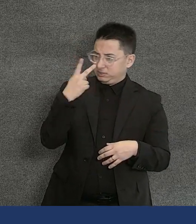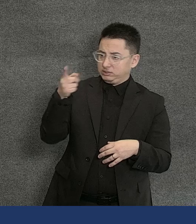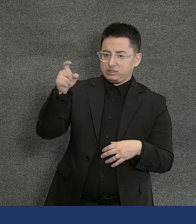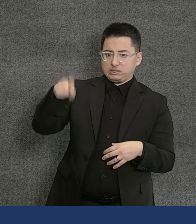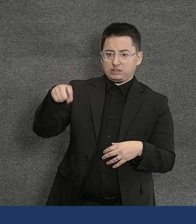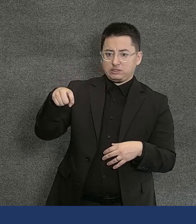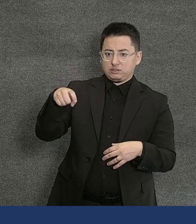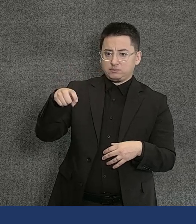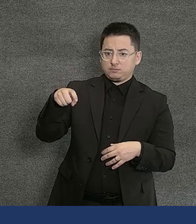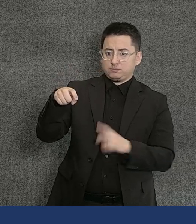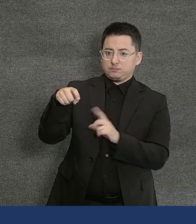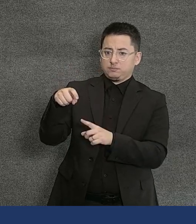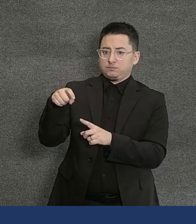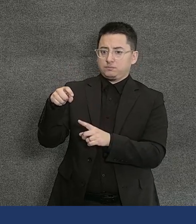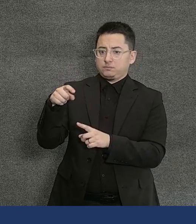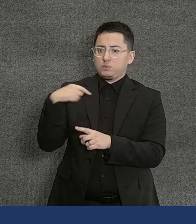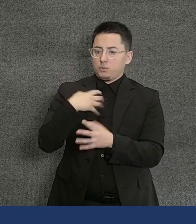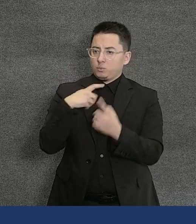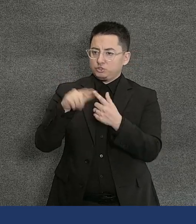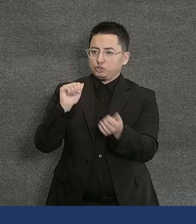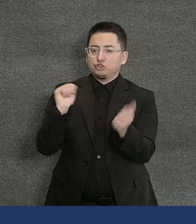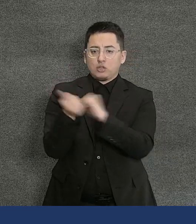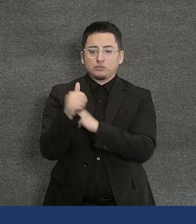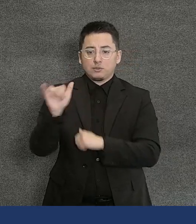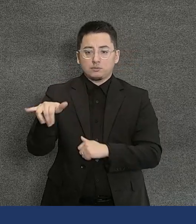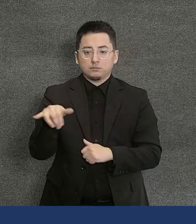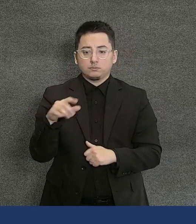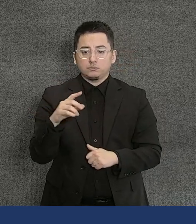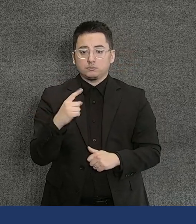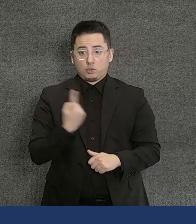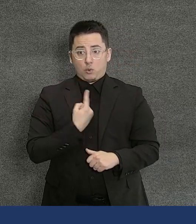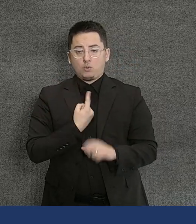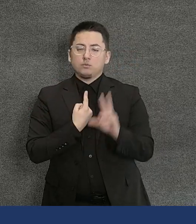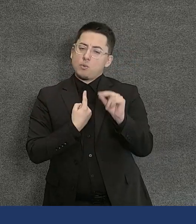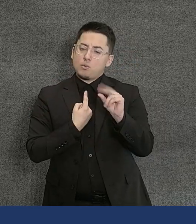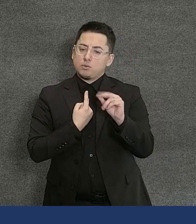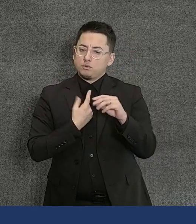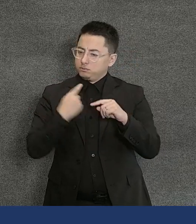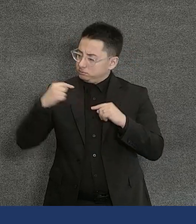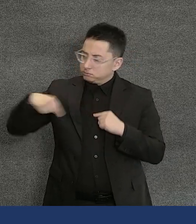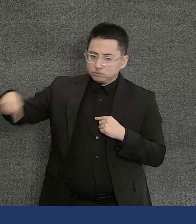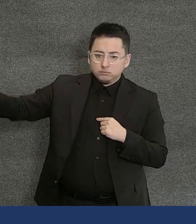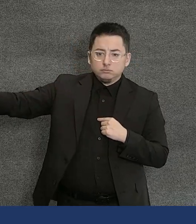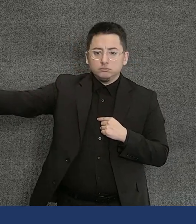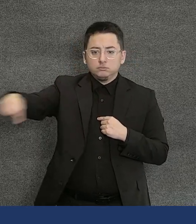but with the active help of many people in this room and otherwise in the community.